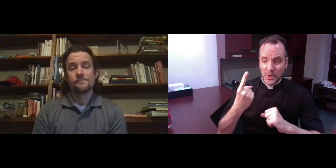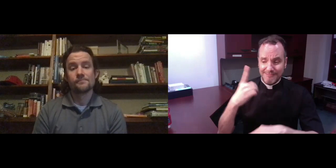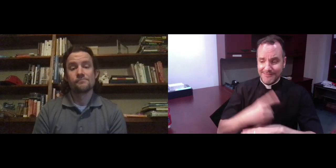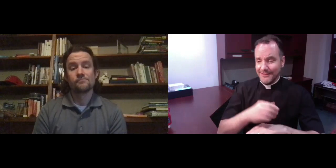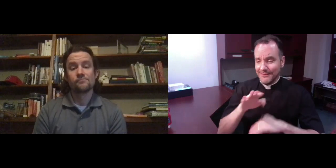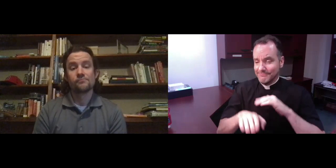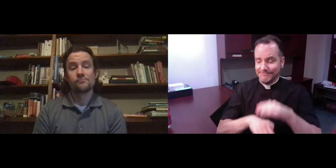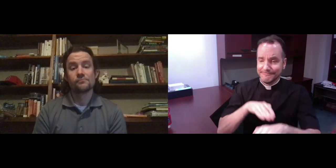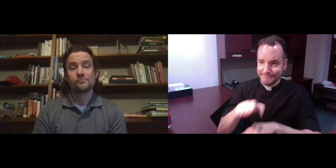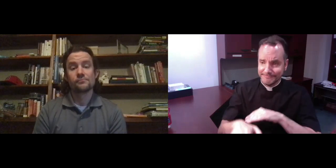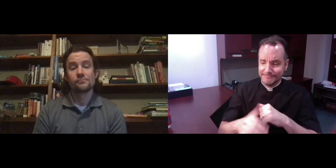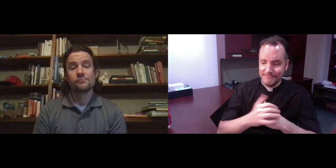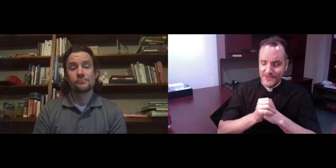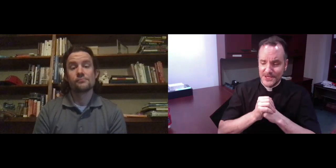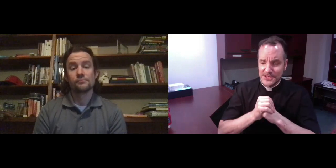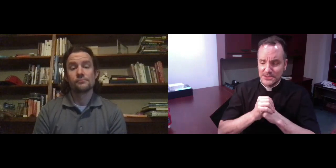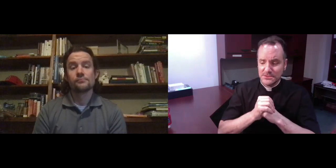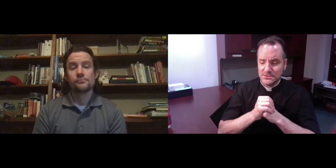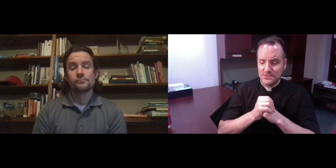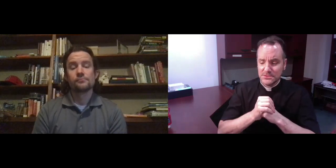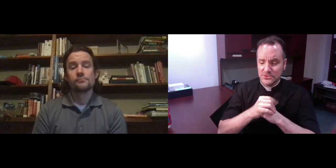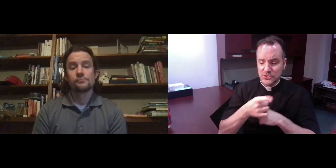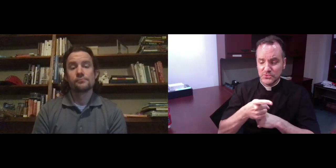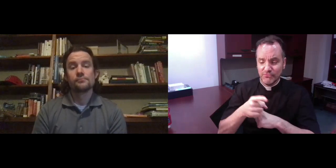So you mentioned that when you lost your job before you tried to take things one